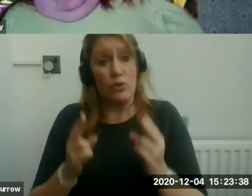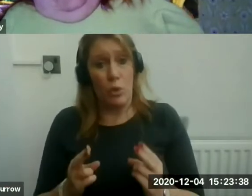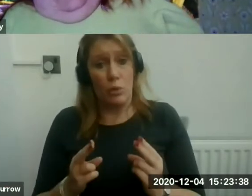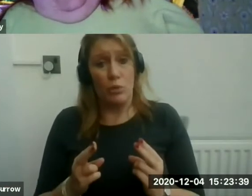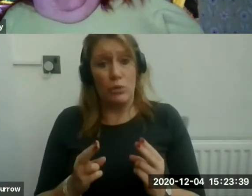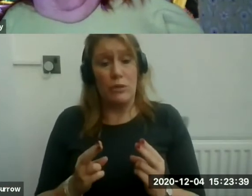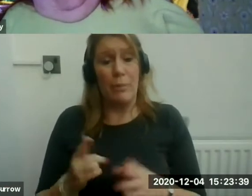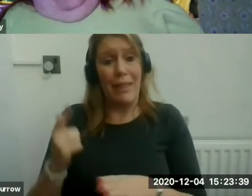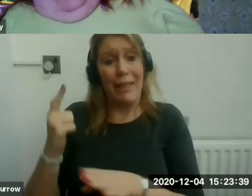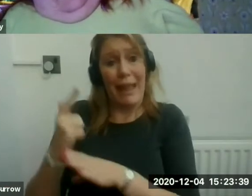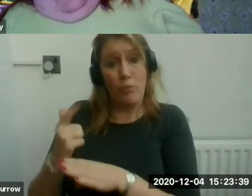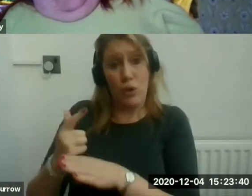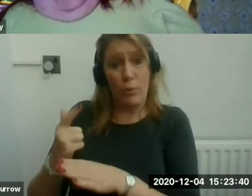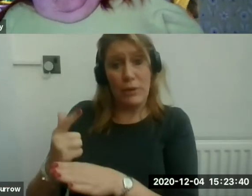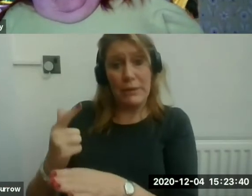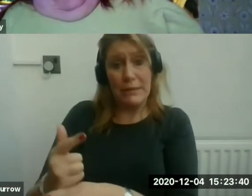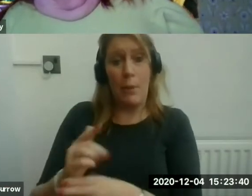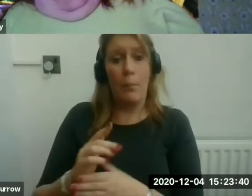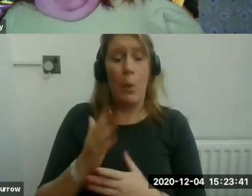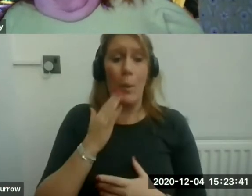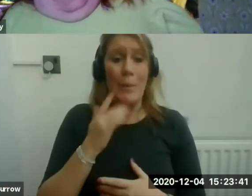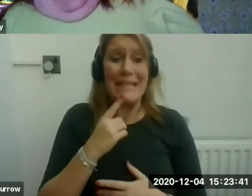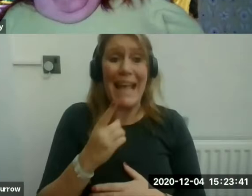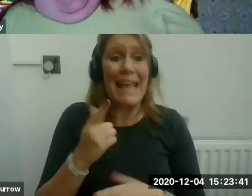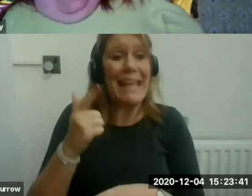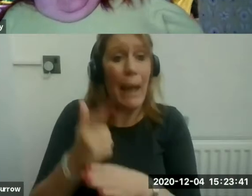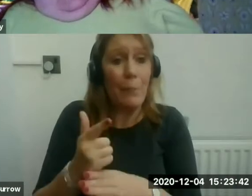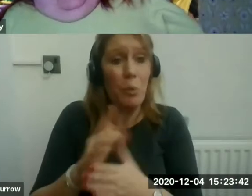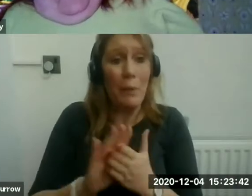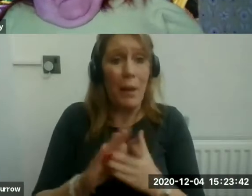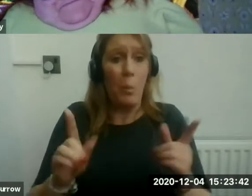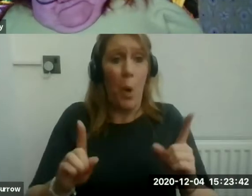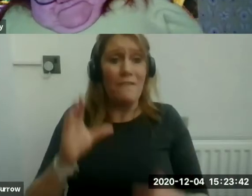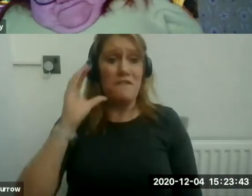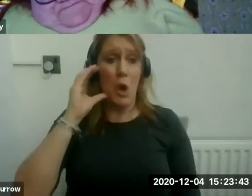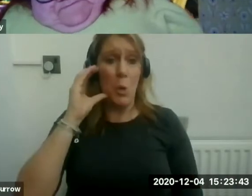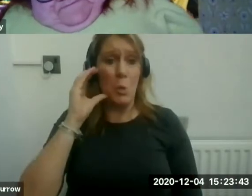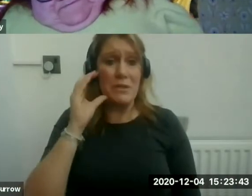what we mean is phones. And we did film